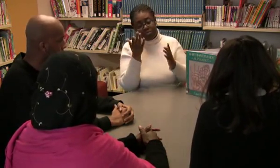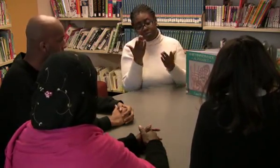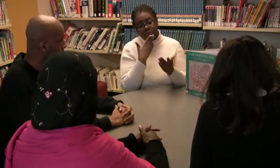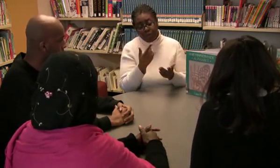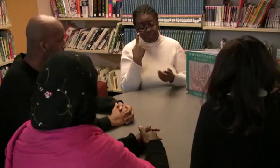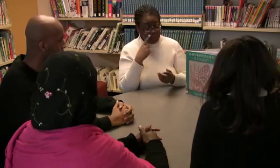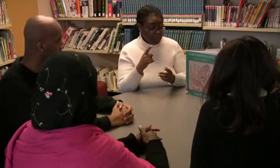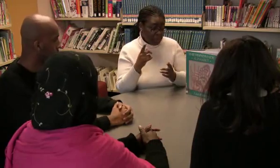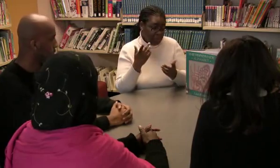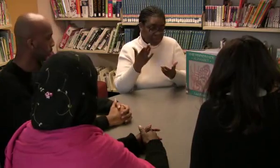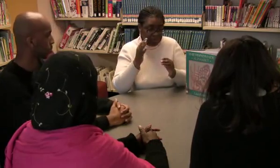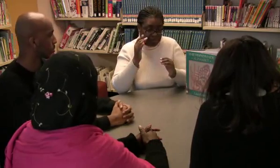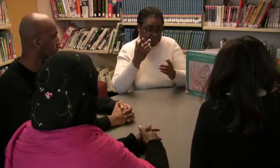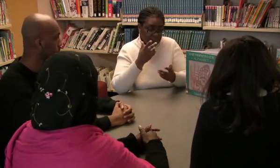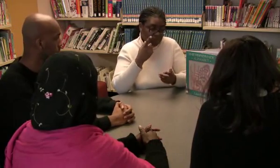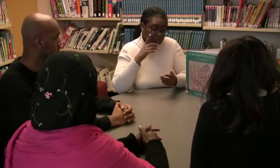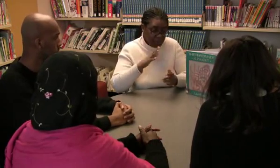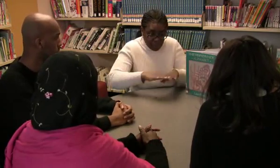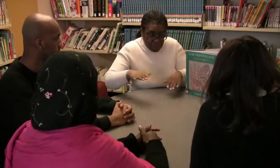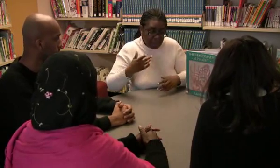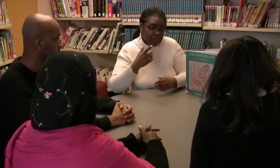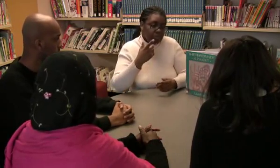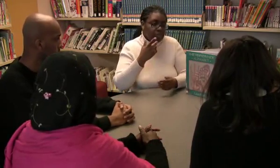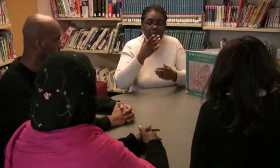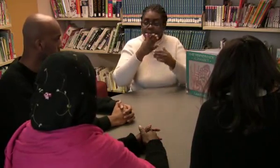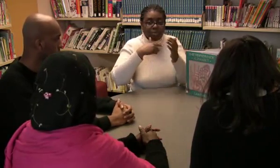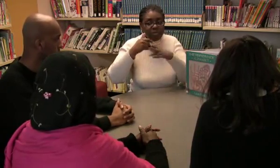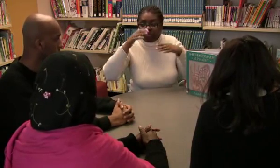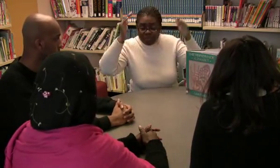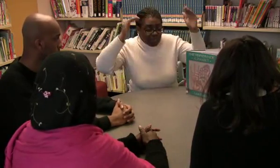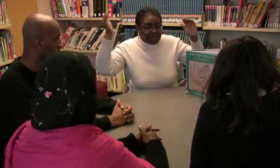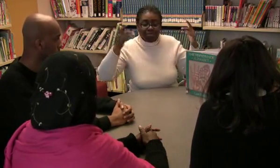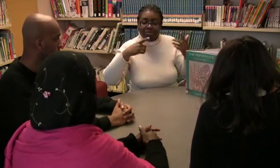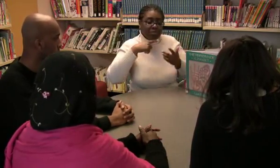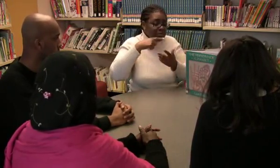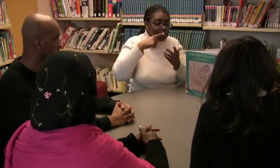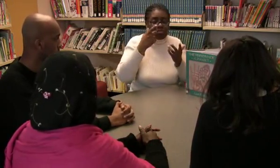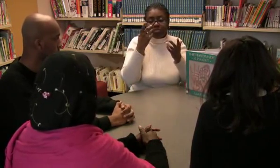It is great! It can be used by adults,